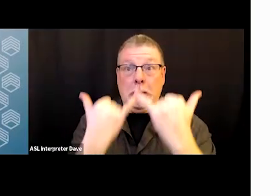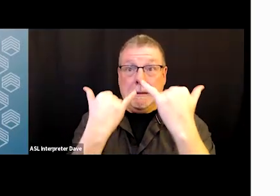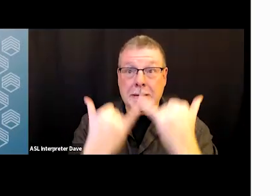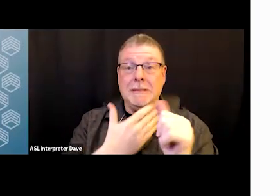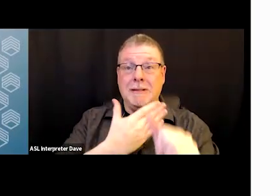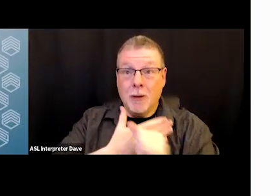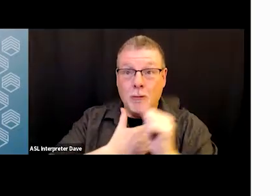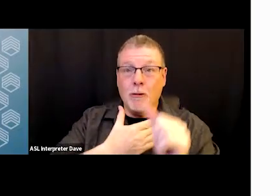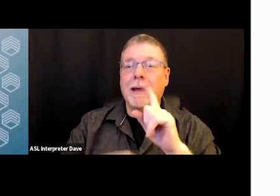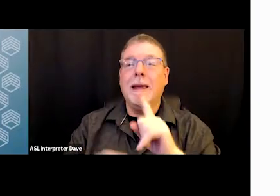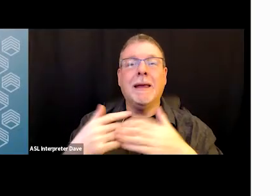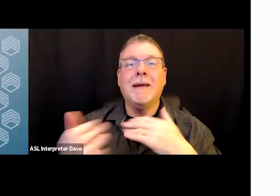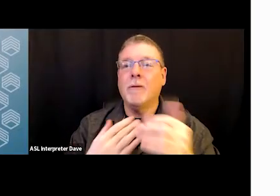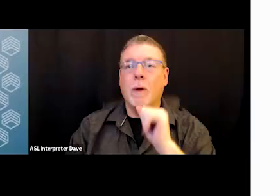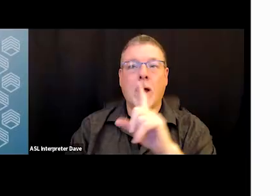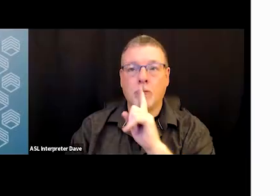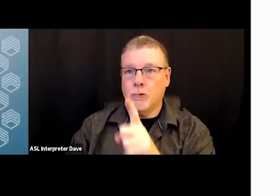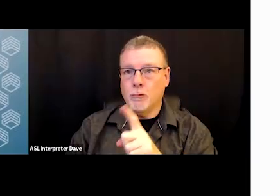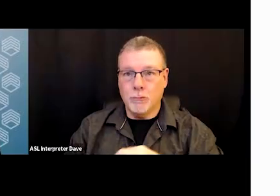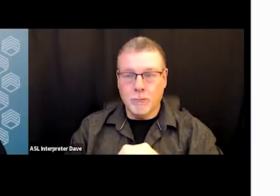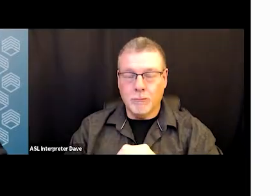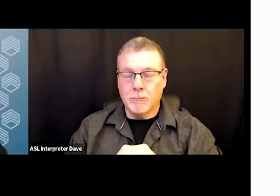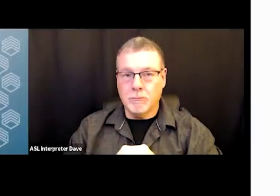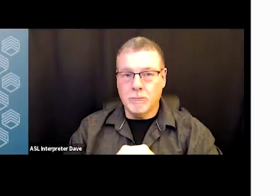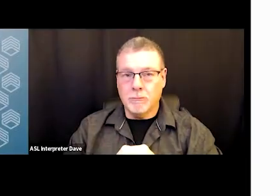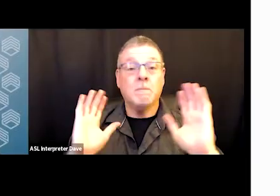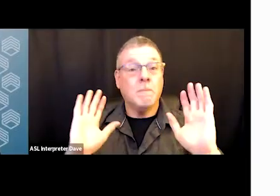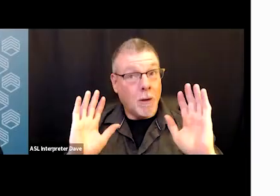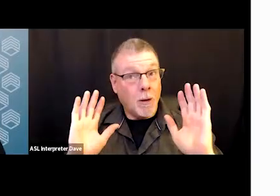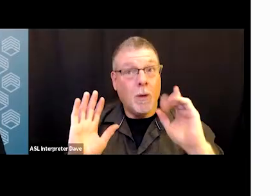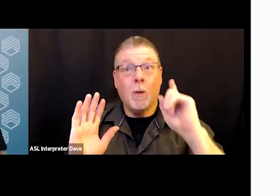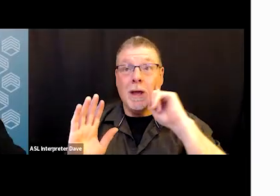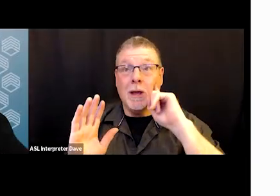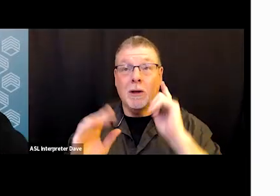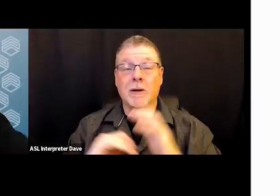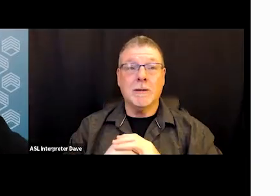even though they may not be. And so we've heard fight, flight, freeze.